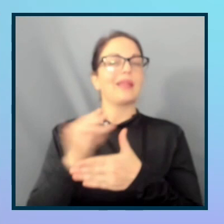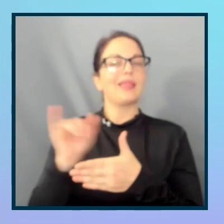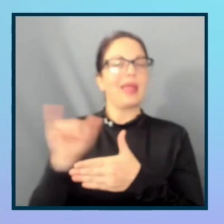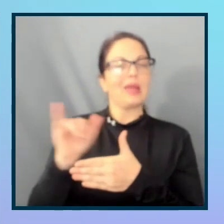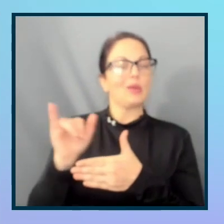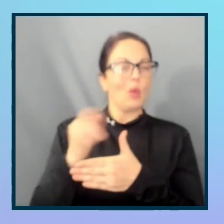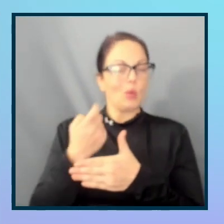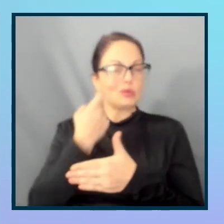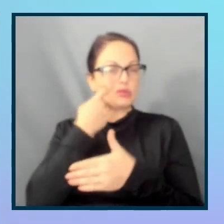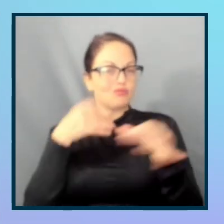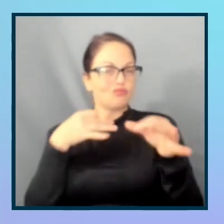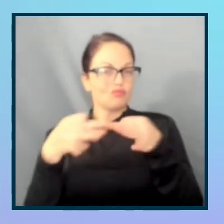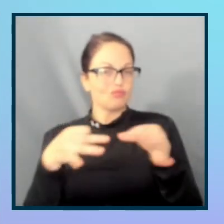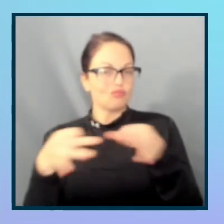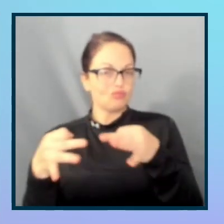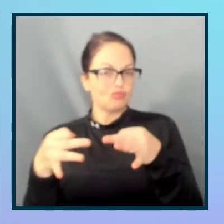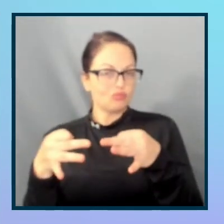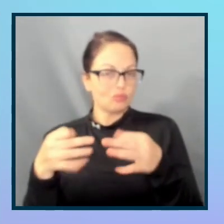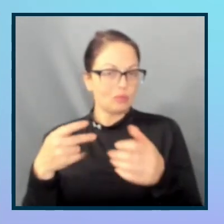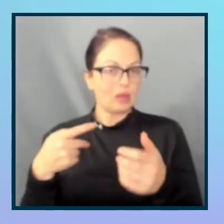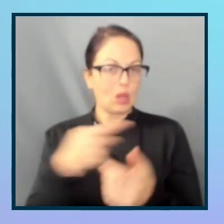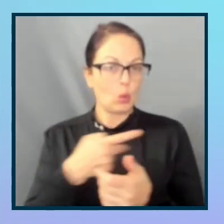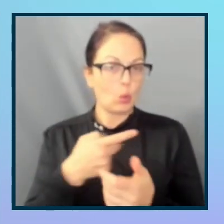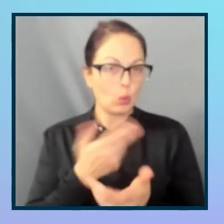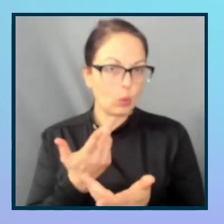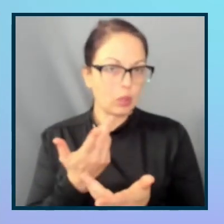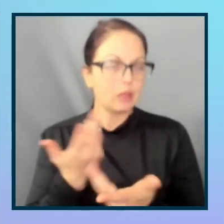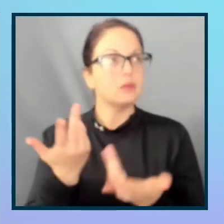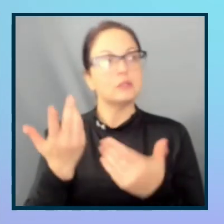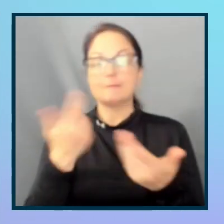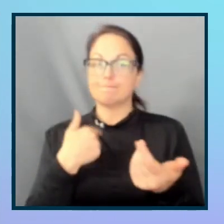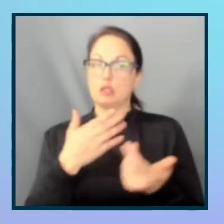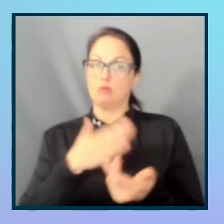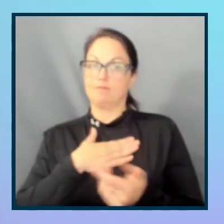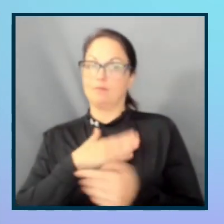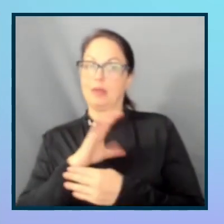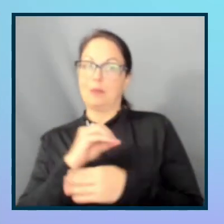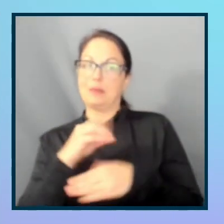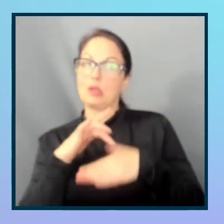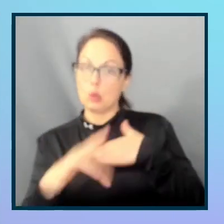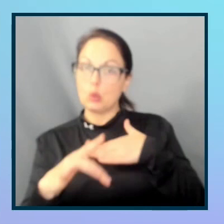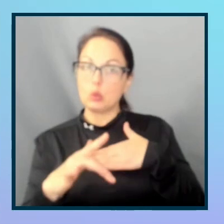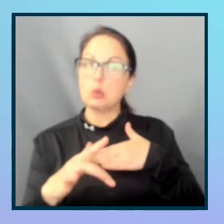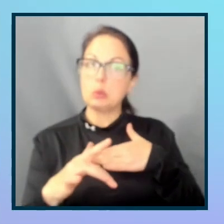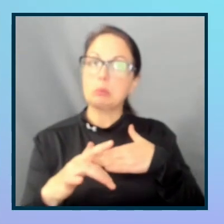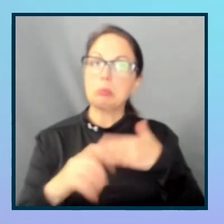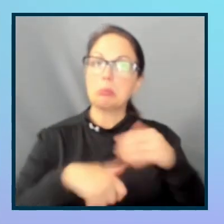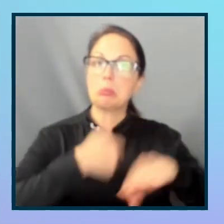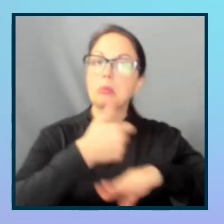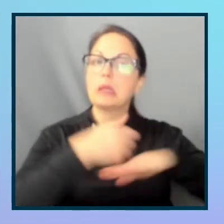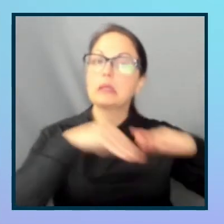We are also, actually, like November, early days in our journey. We're very excited about what we're doing, but still learning a lot,